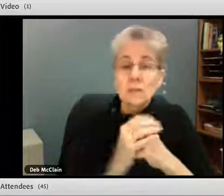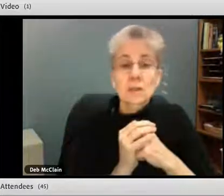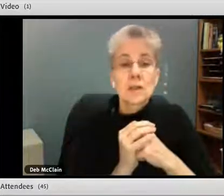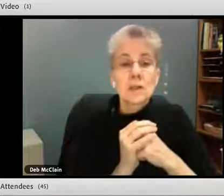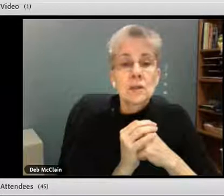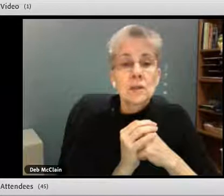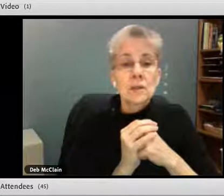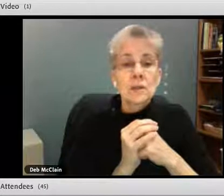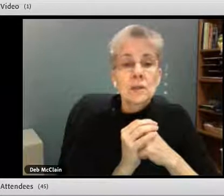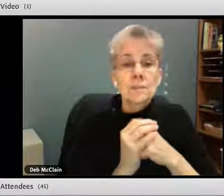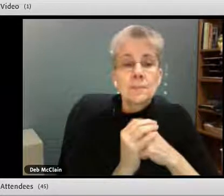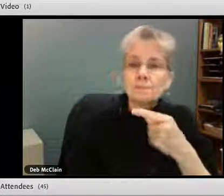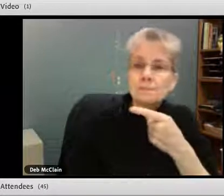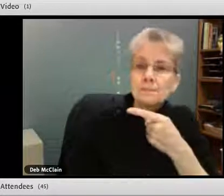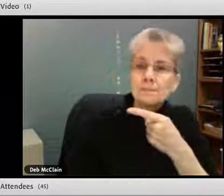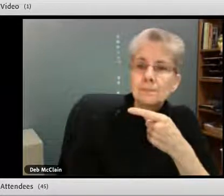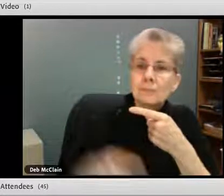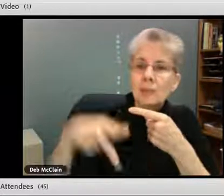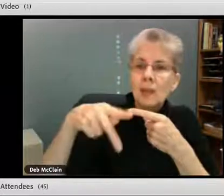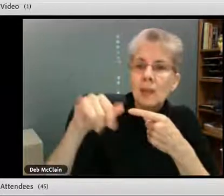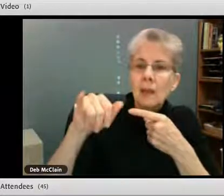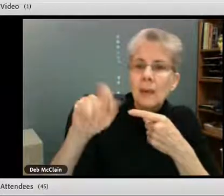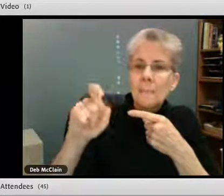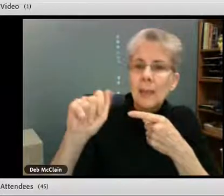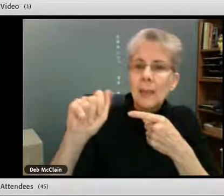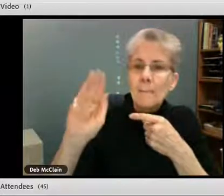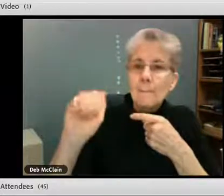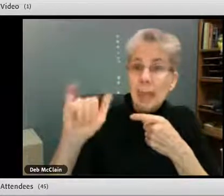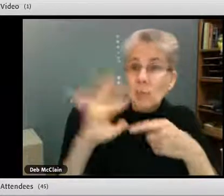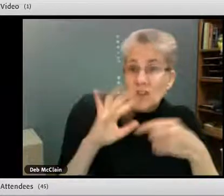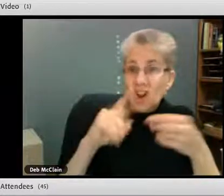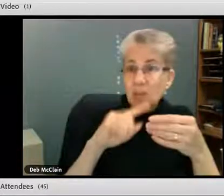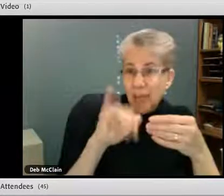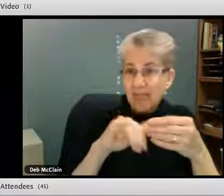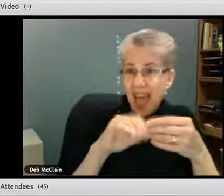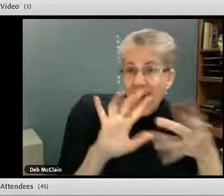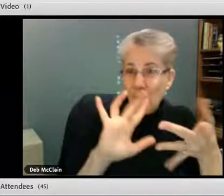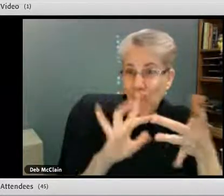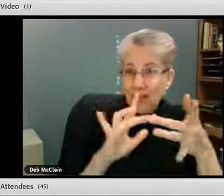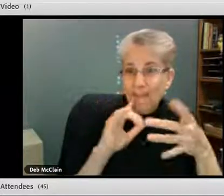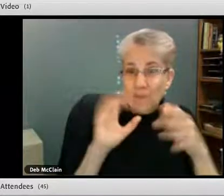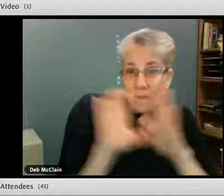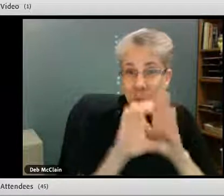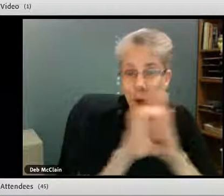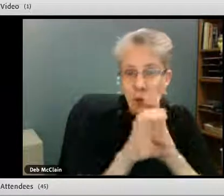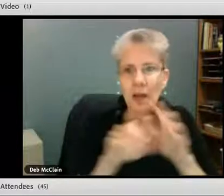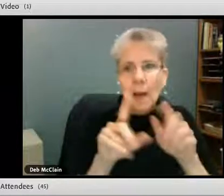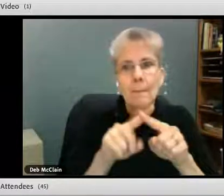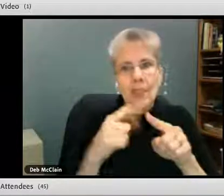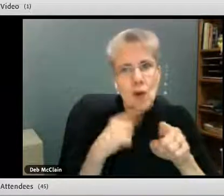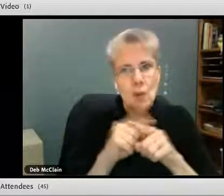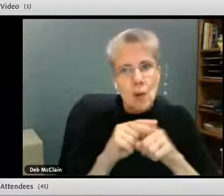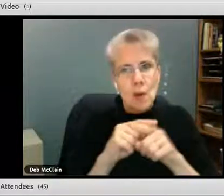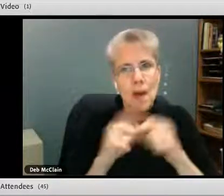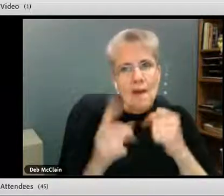Pixabay, which we talked about for photos, actually has a huge archive of small little HD videos.